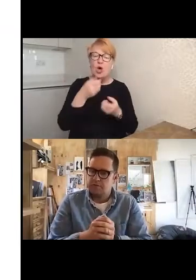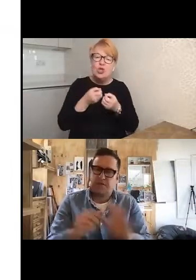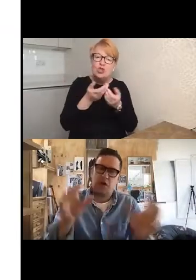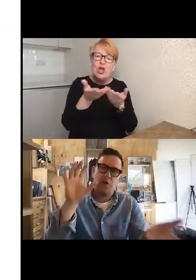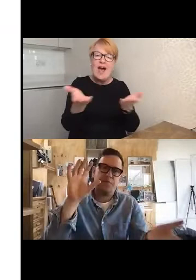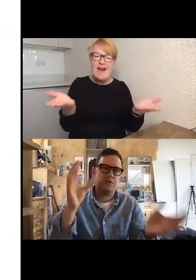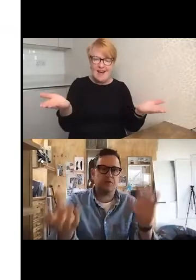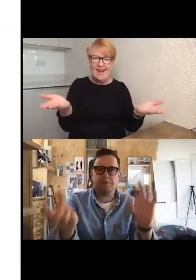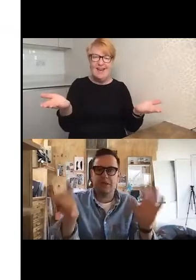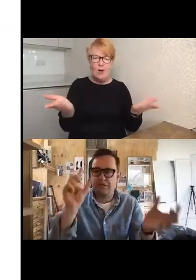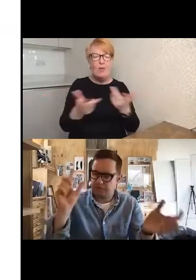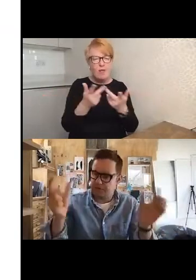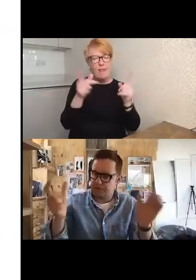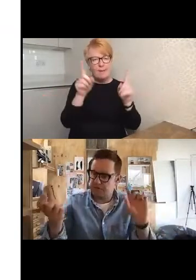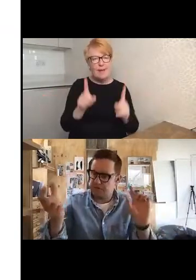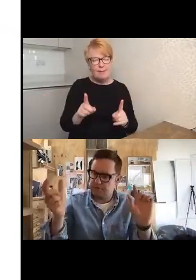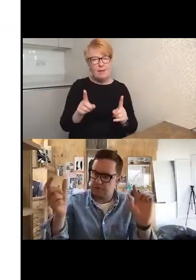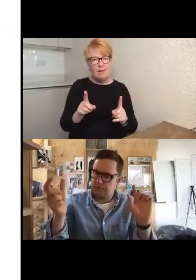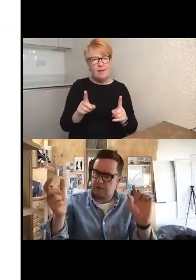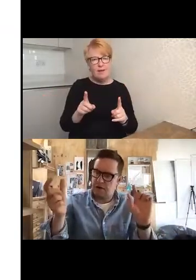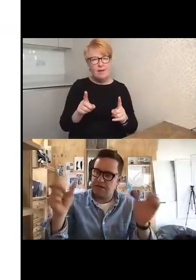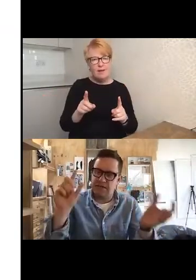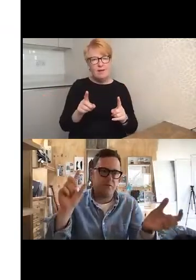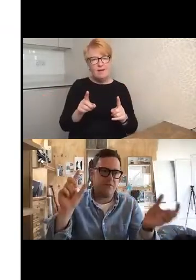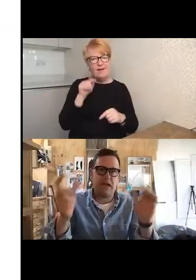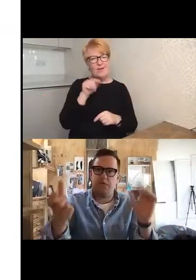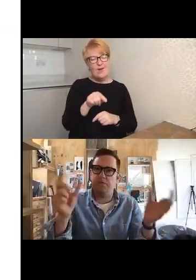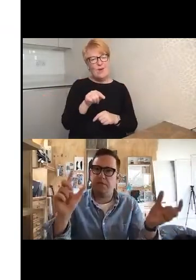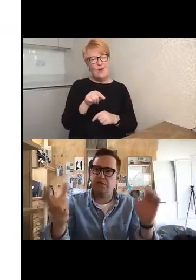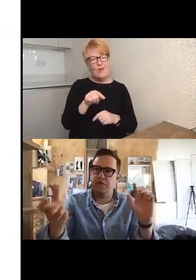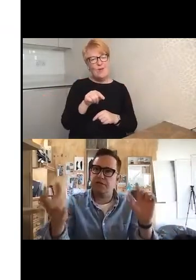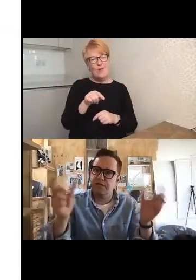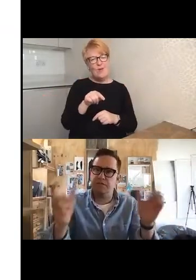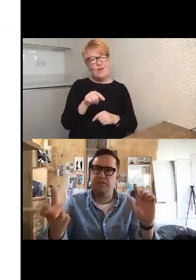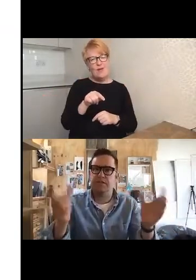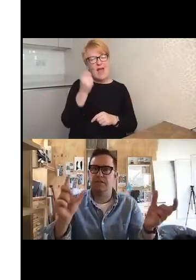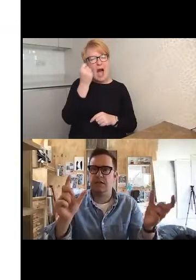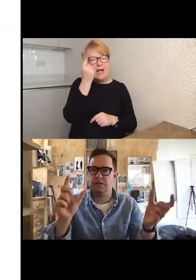So, the whole project sort of pivots on this idea of value and production and invisibility and,